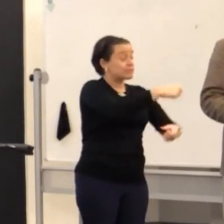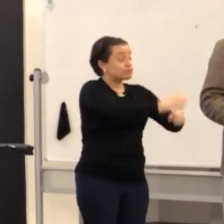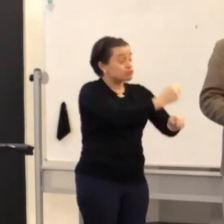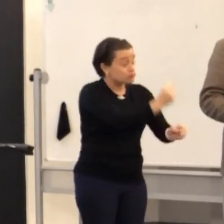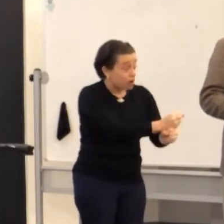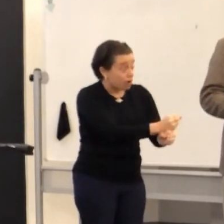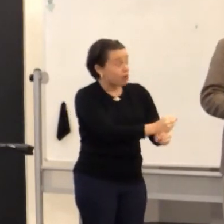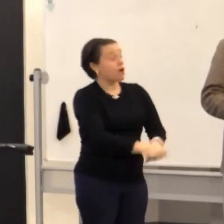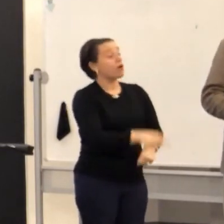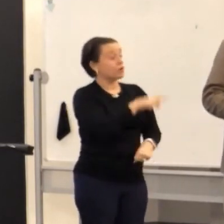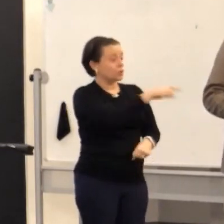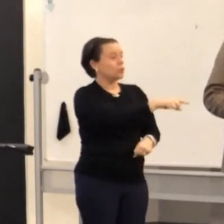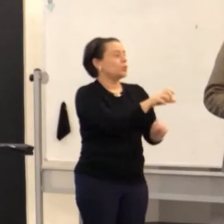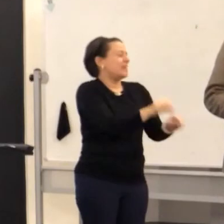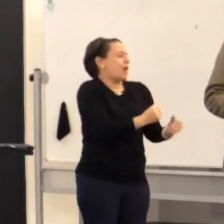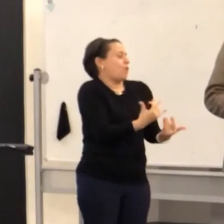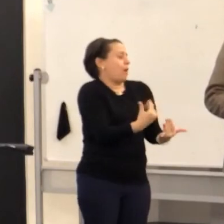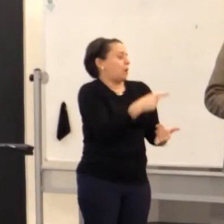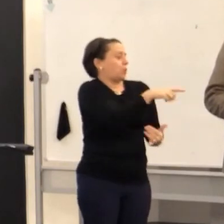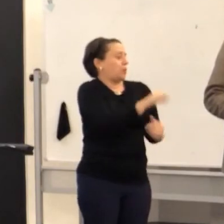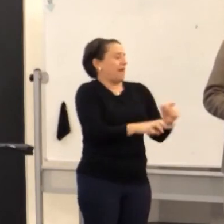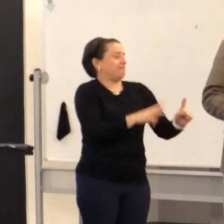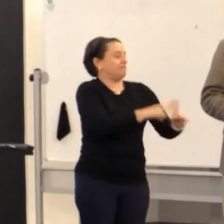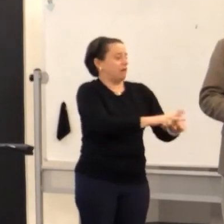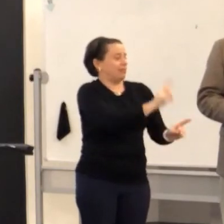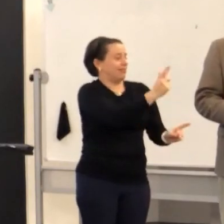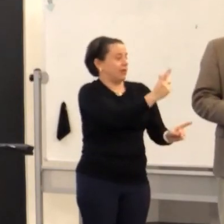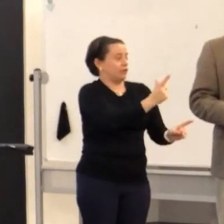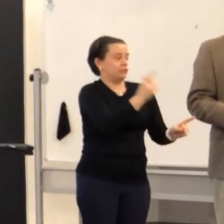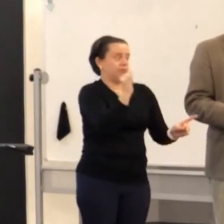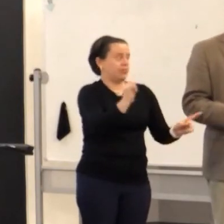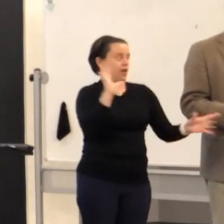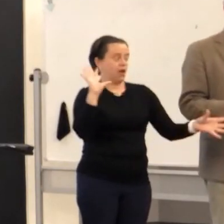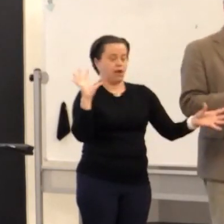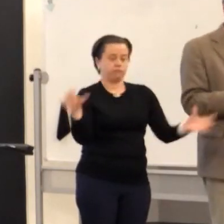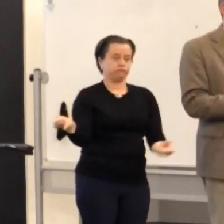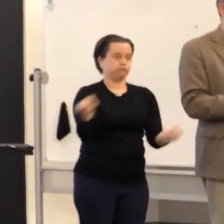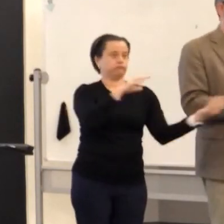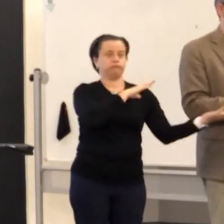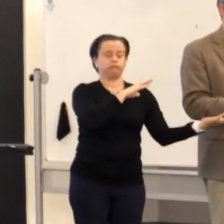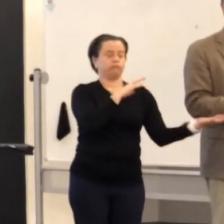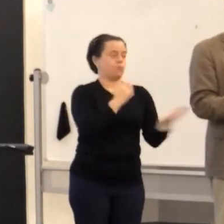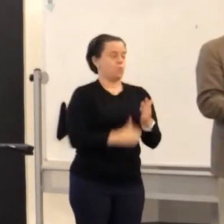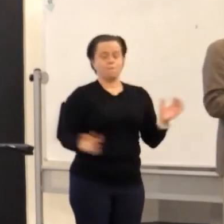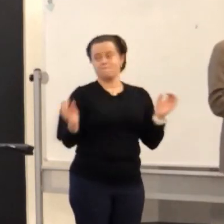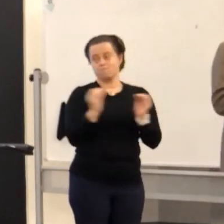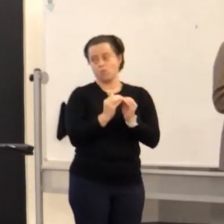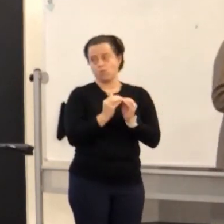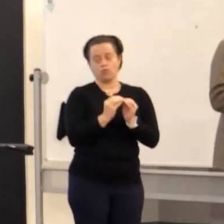that they can wait until later to file a patent application because that documentation will allow them